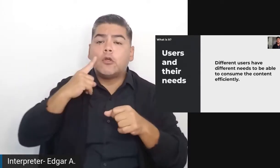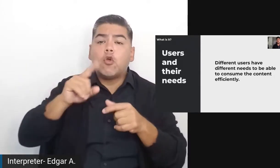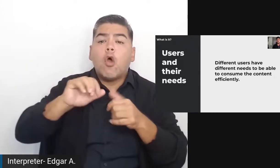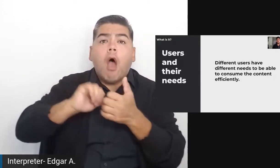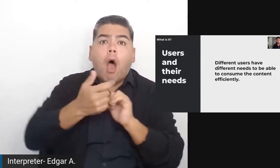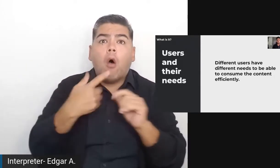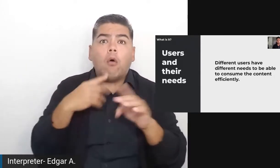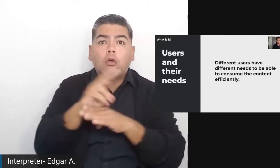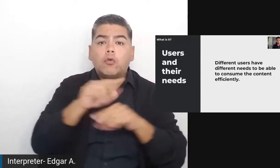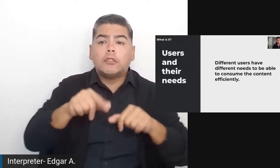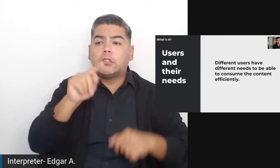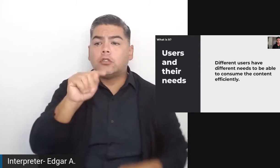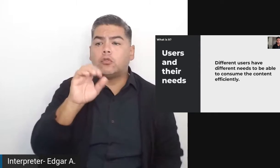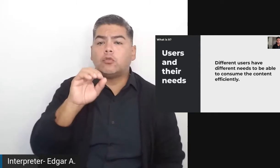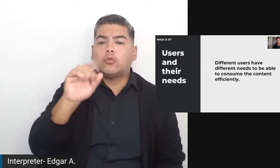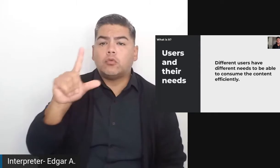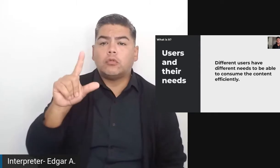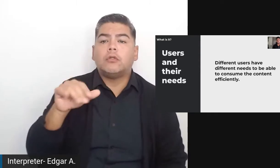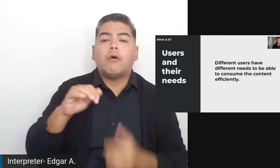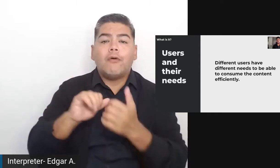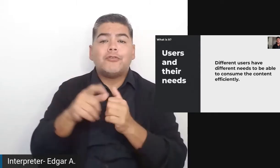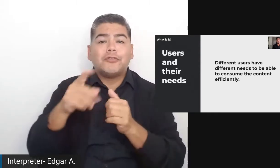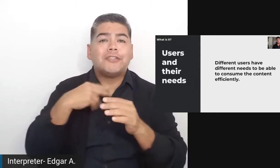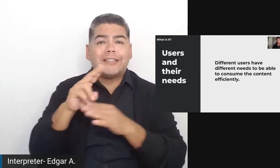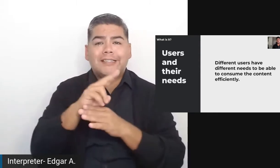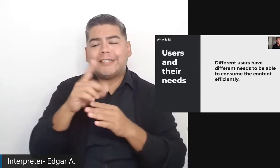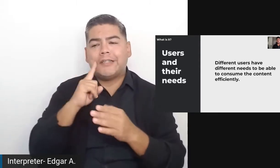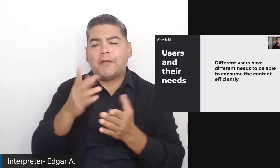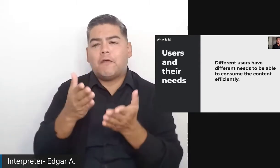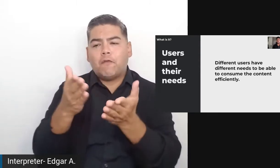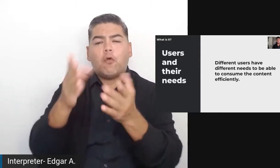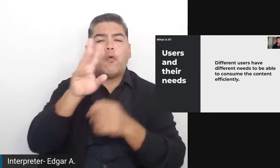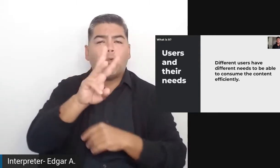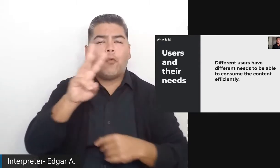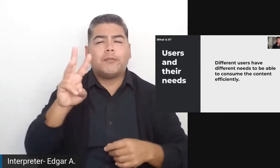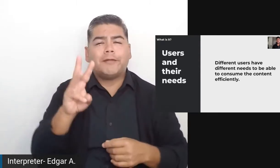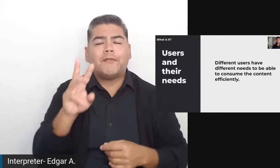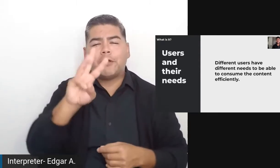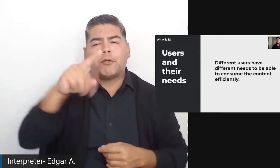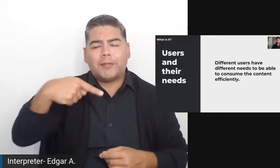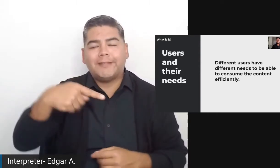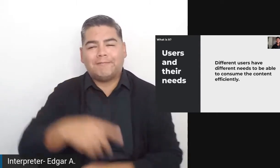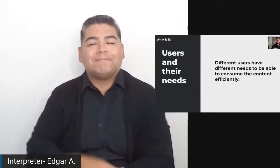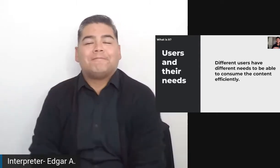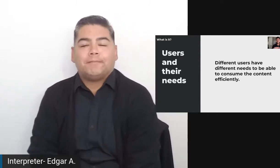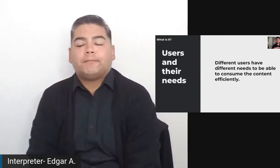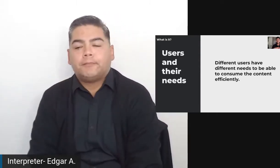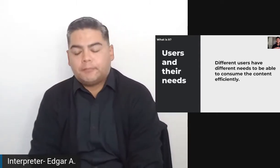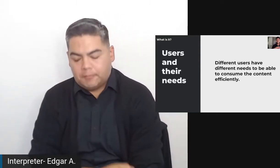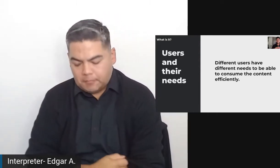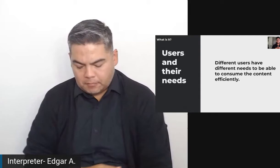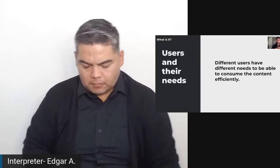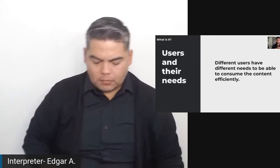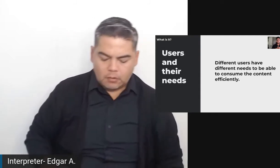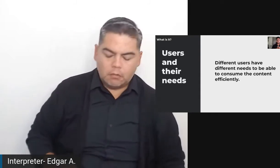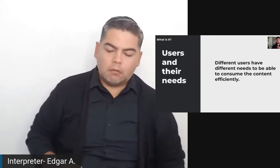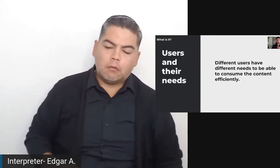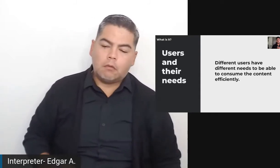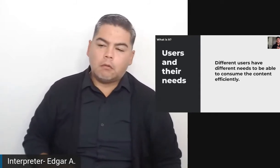on W3C’s documentation. When we are talking about different situations, it can be also